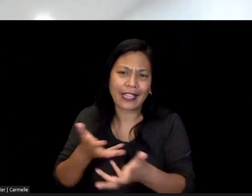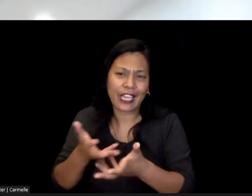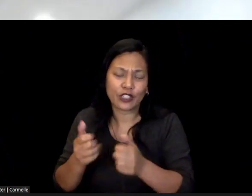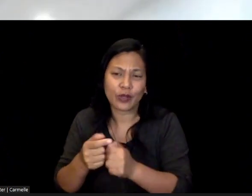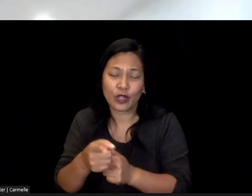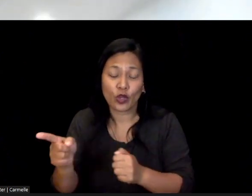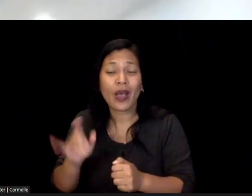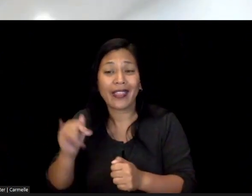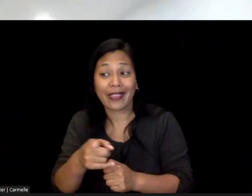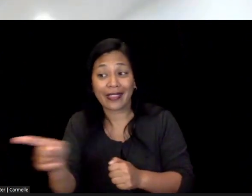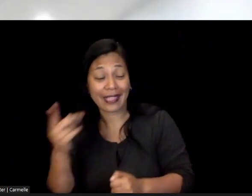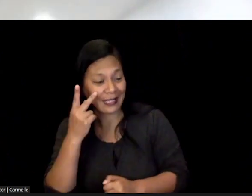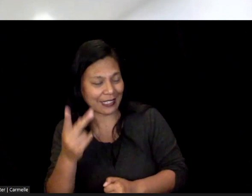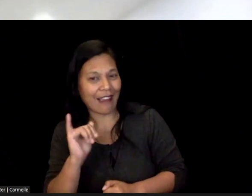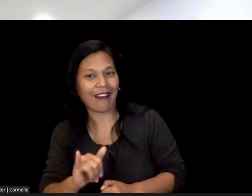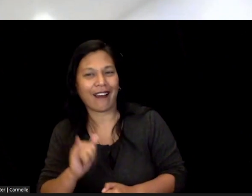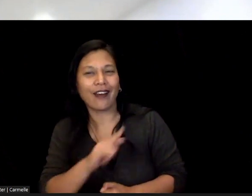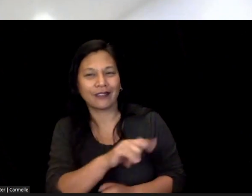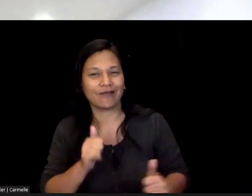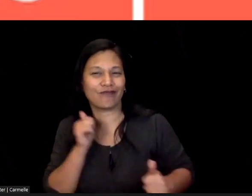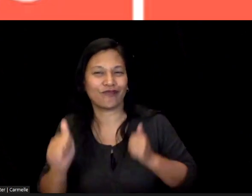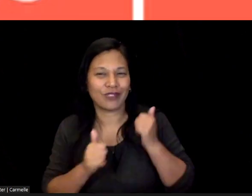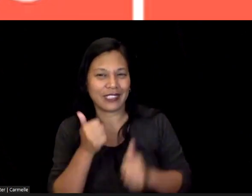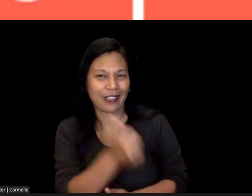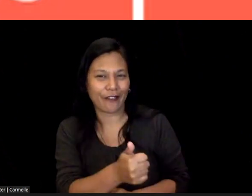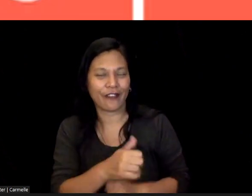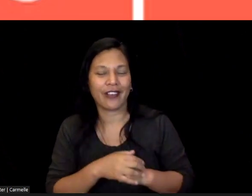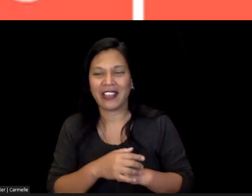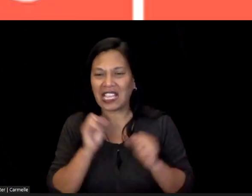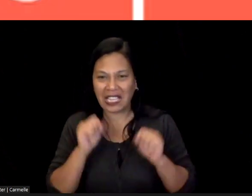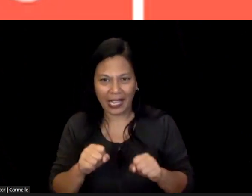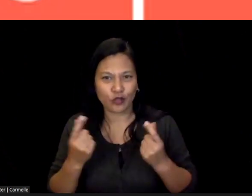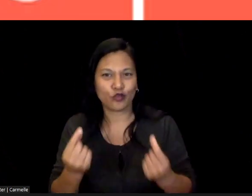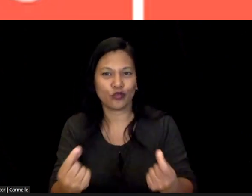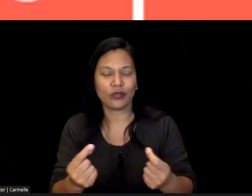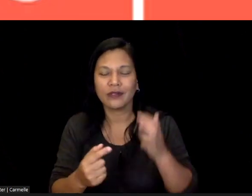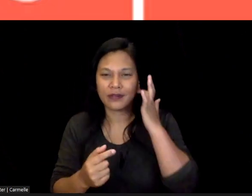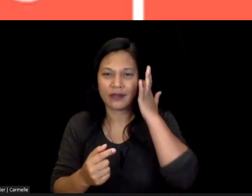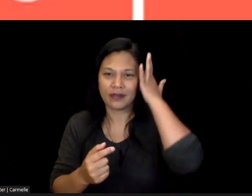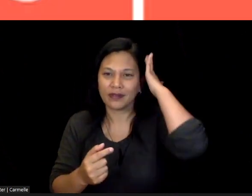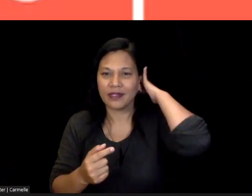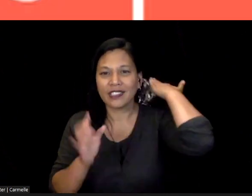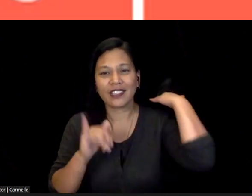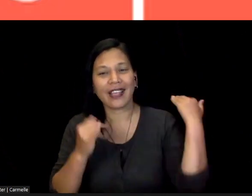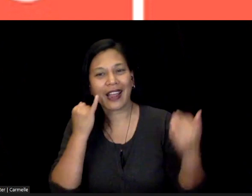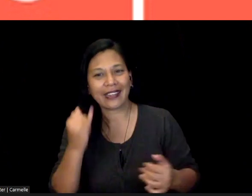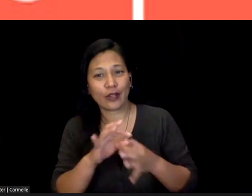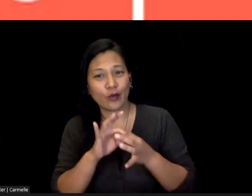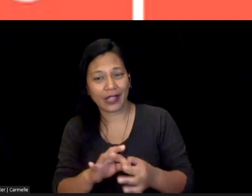And that's what people look at the most. And, and again, just going back to that, you know, sort of the business of relationships and executing and